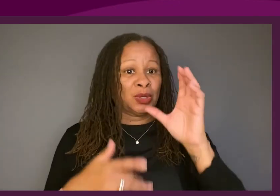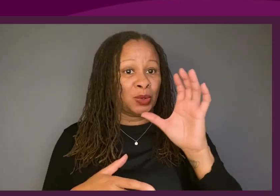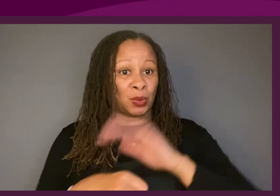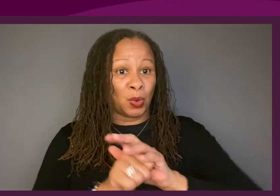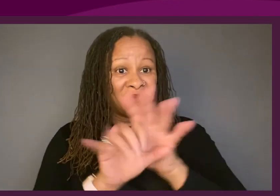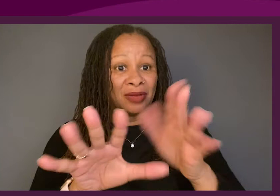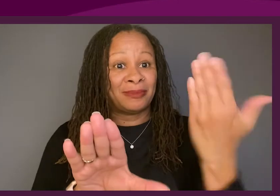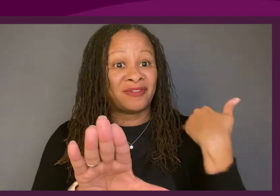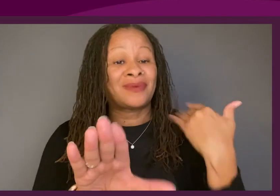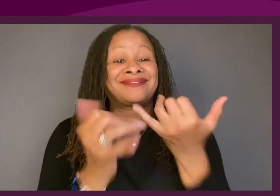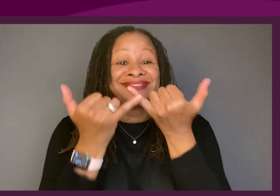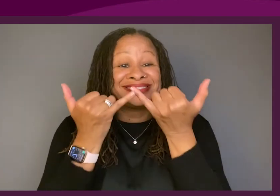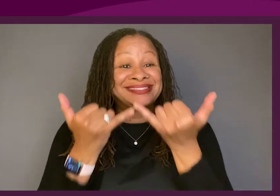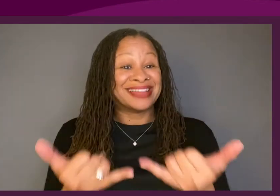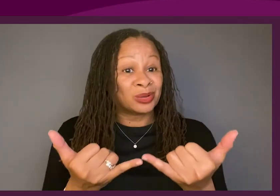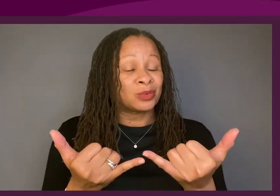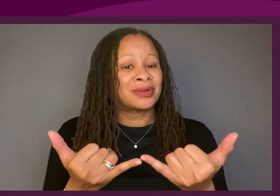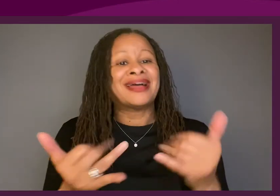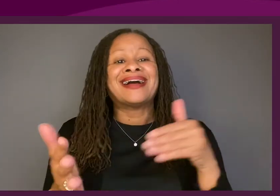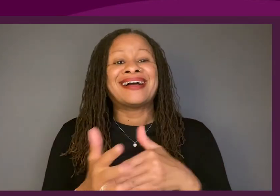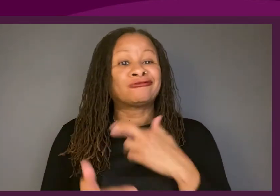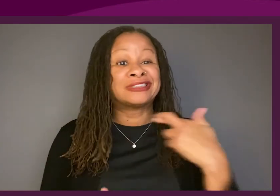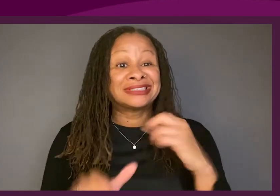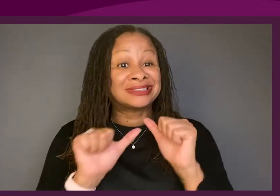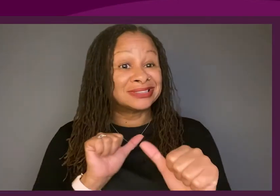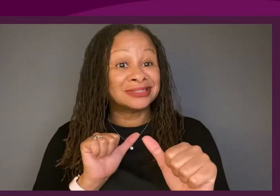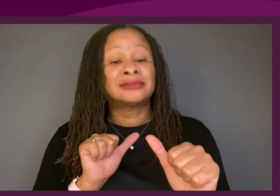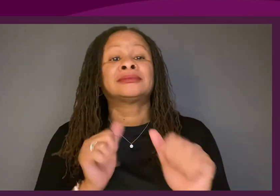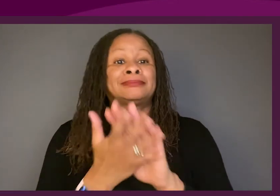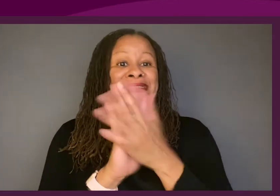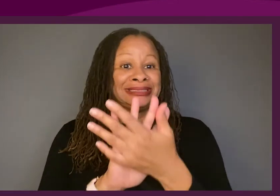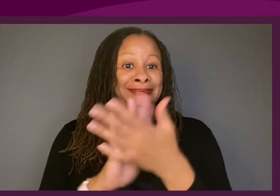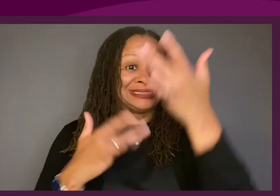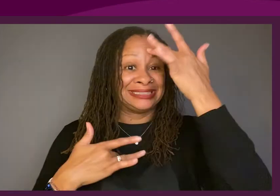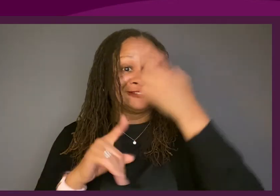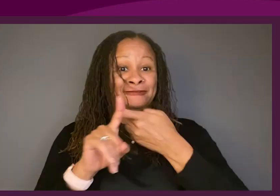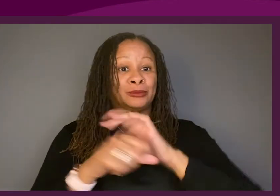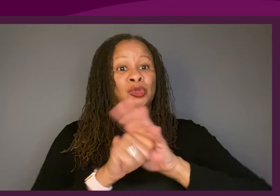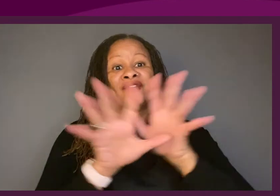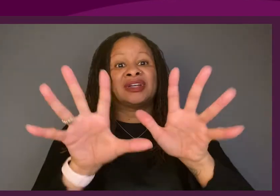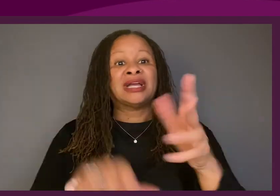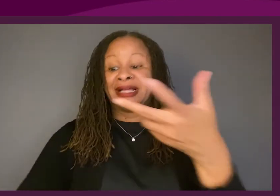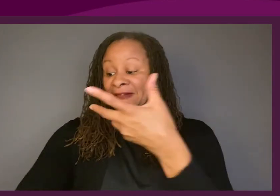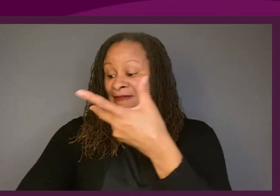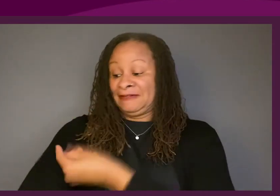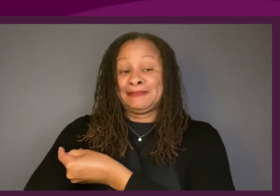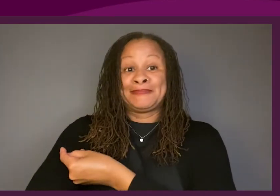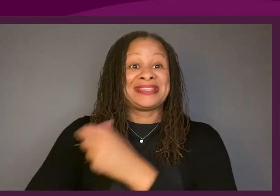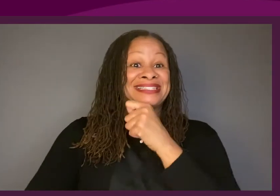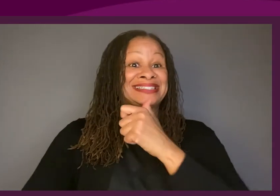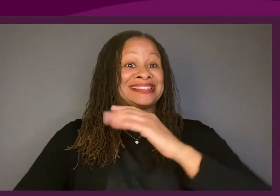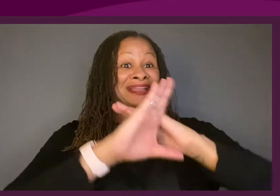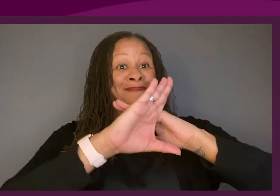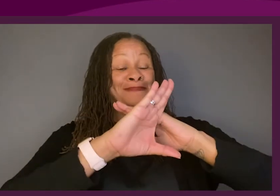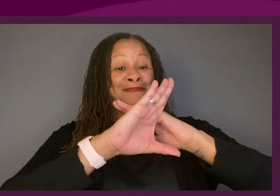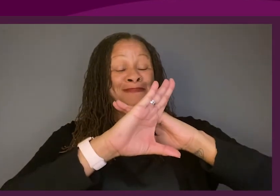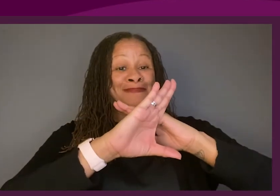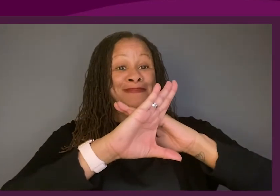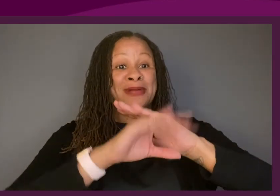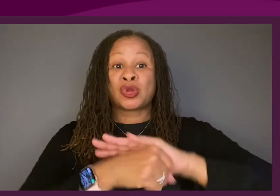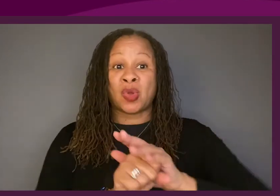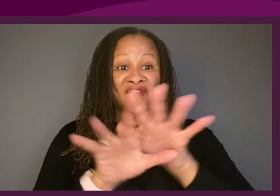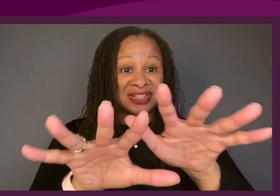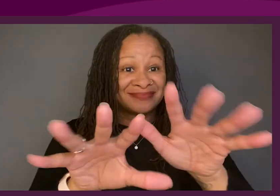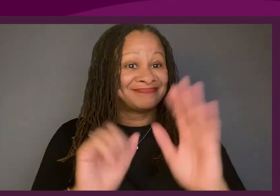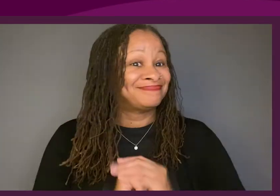The vaccine does not prevent COVID, it simply prevents the disproportionate impact of COVID,